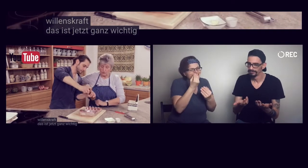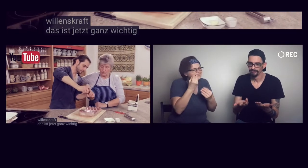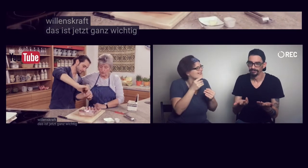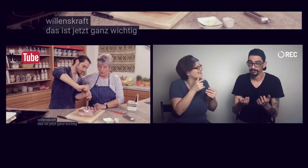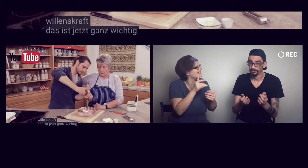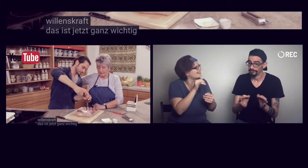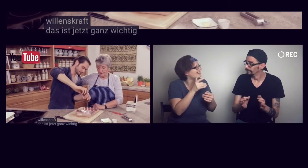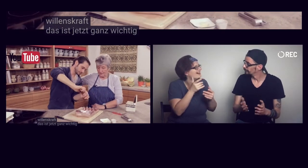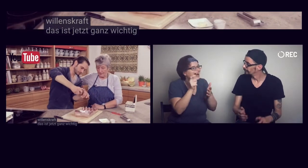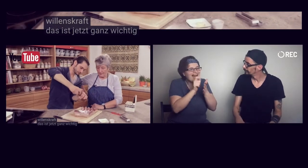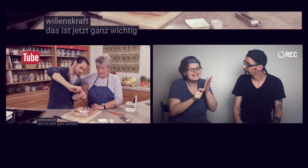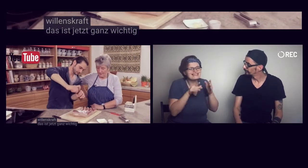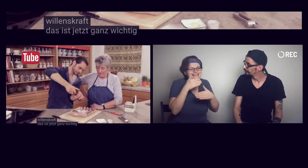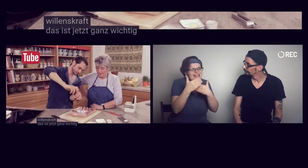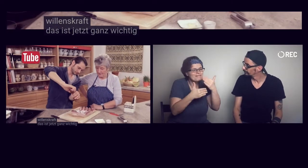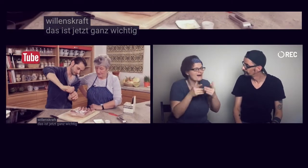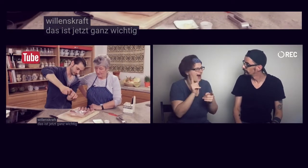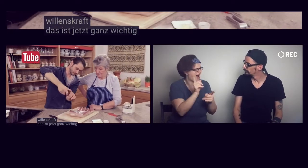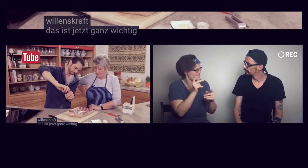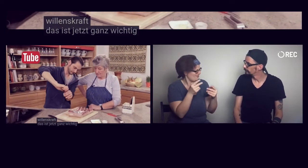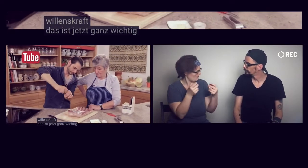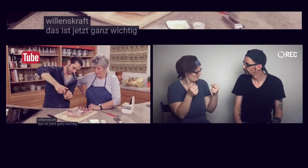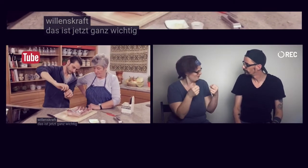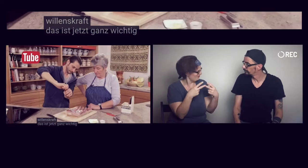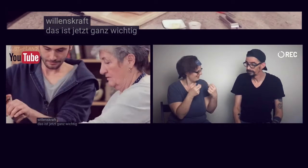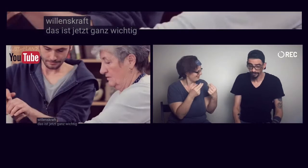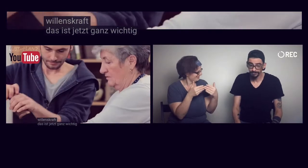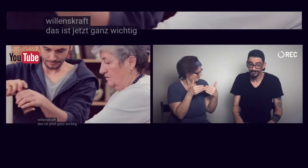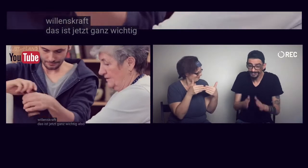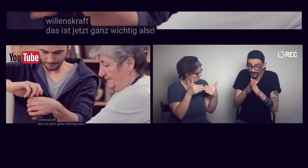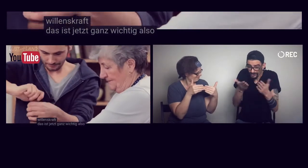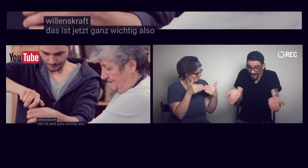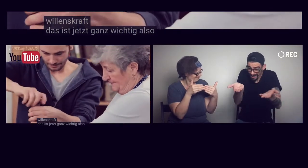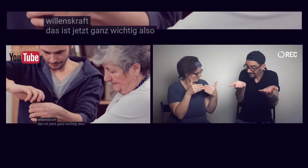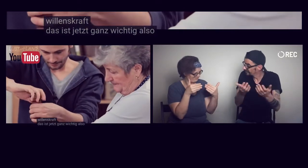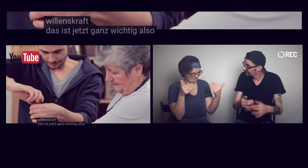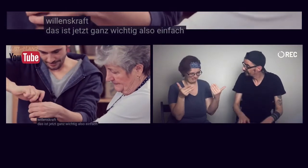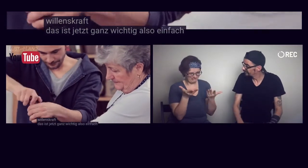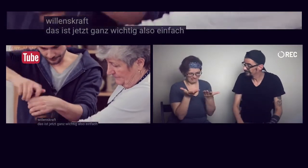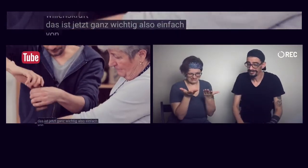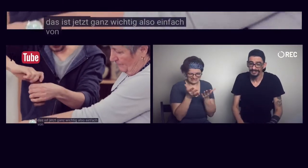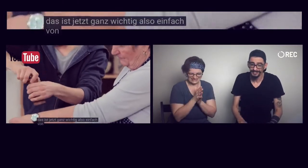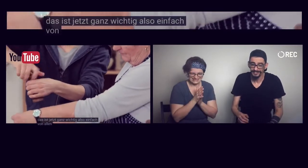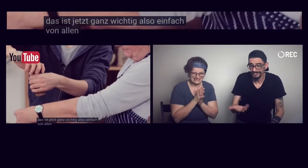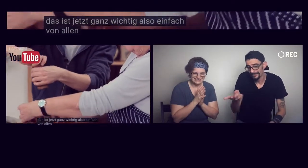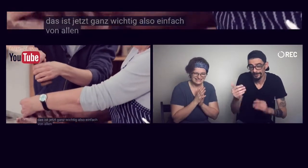[NIKKI] - The video is very good visually and you can come along, but when it comes to subtitles everything is contradicting itself.